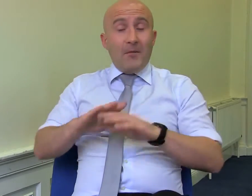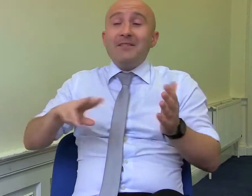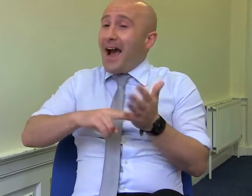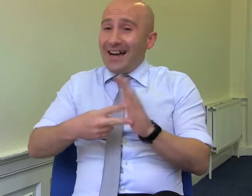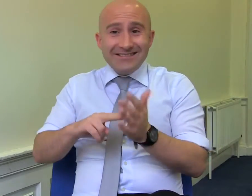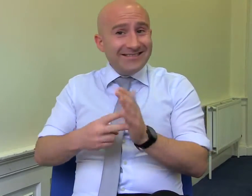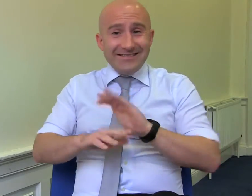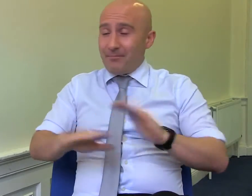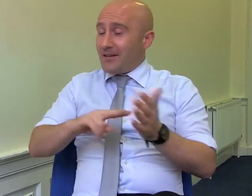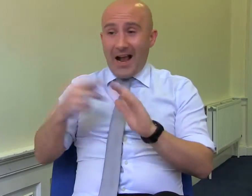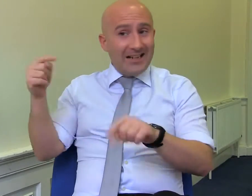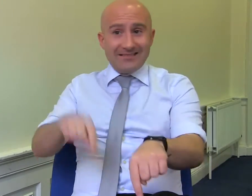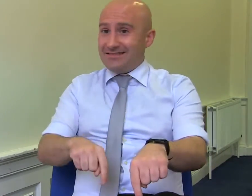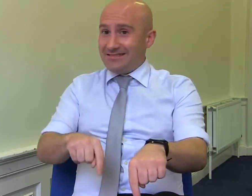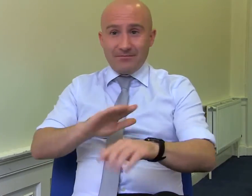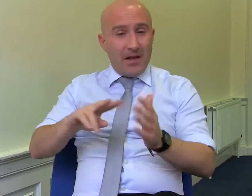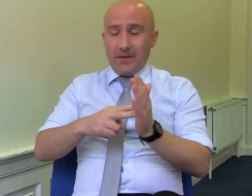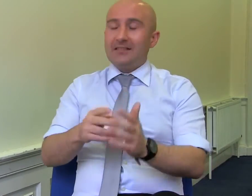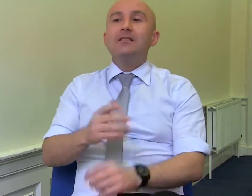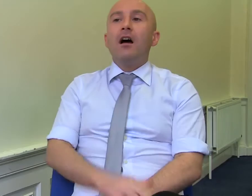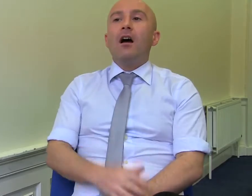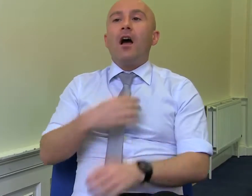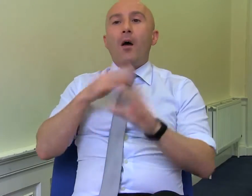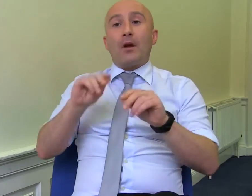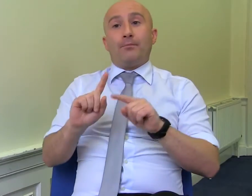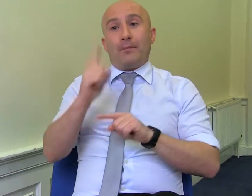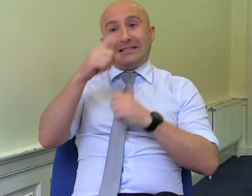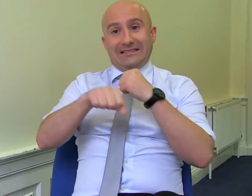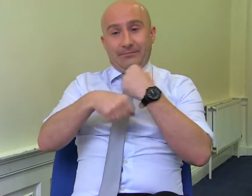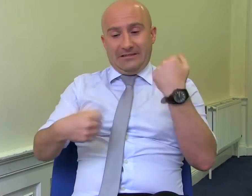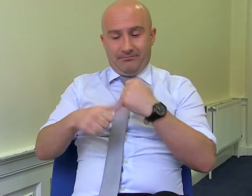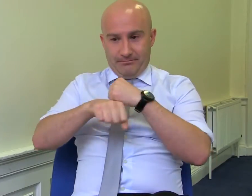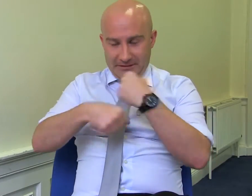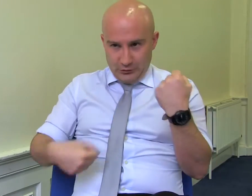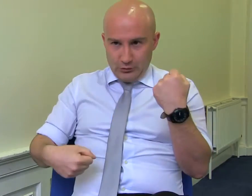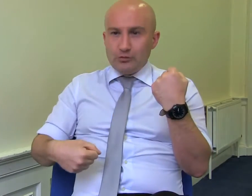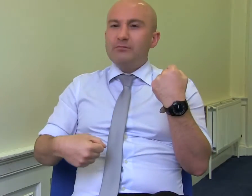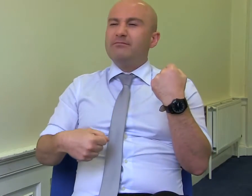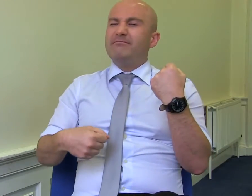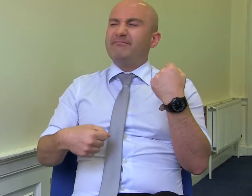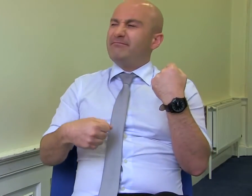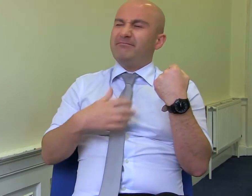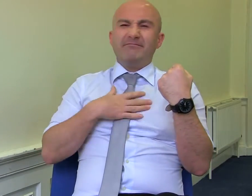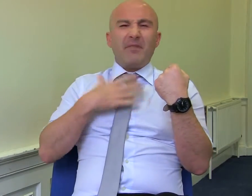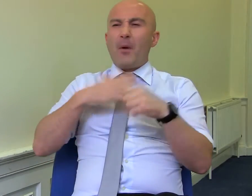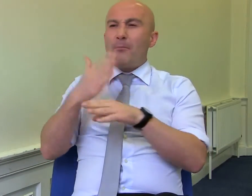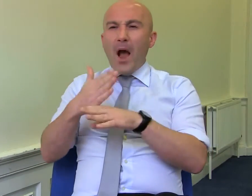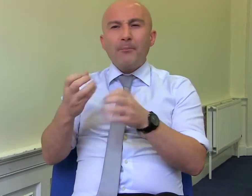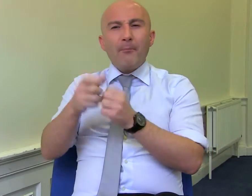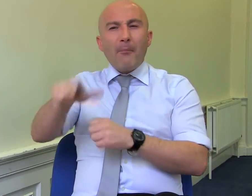My move here wasn’t planned, I got my first degree and then realised that actually